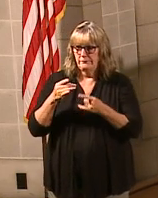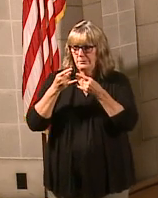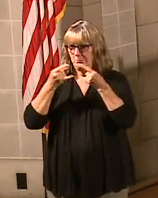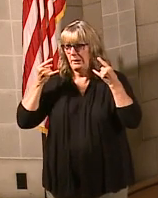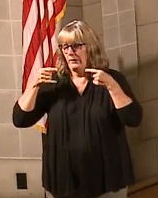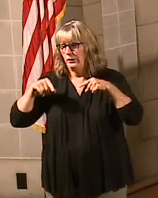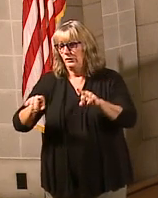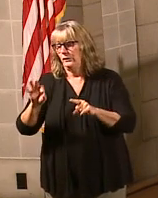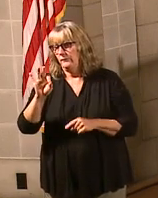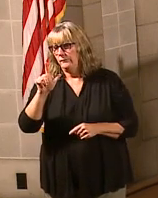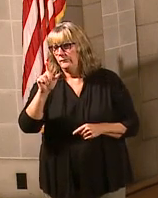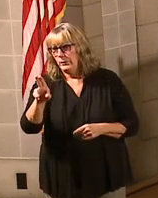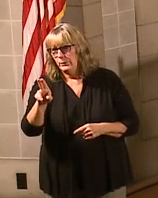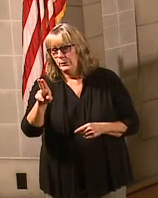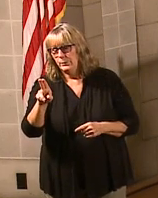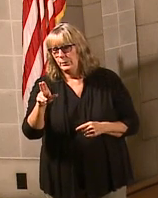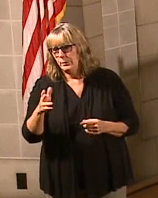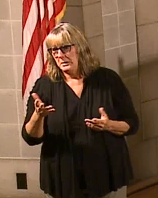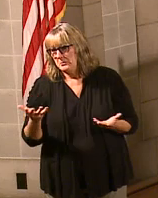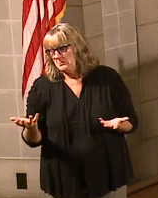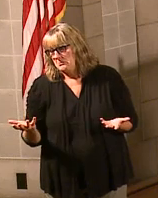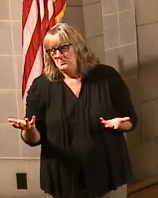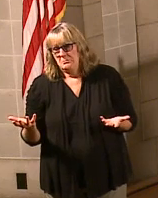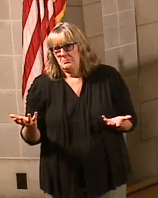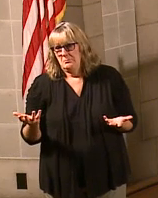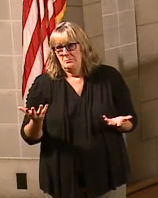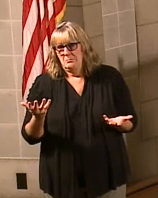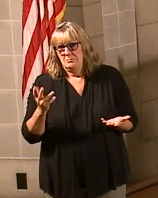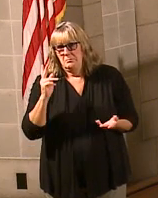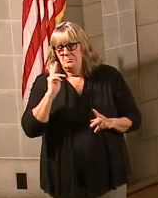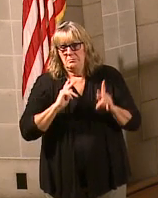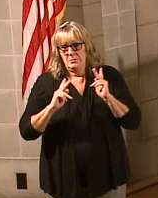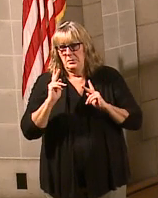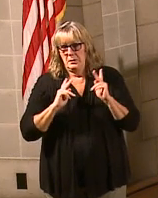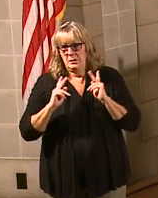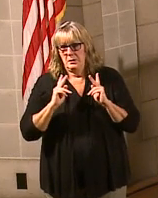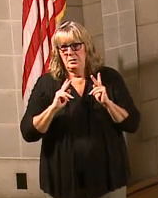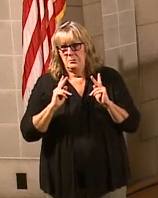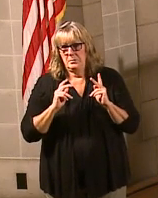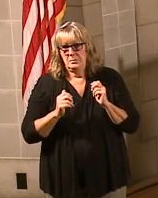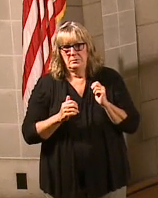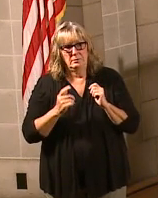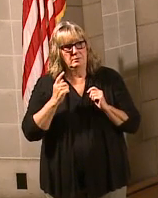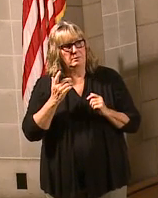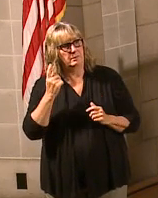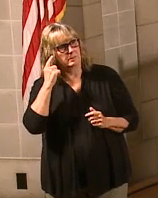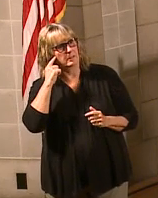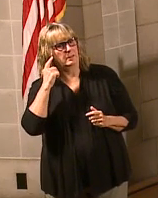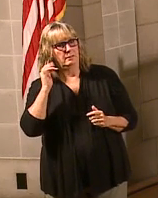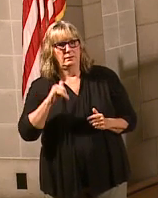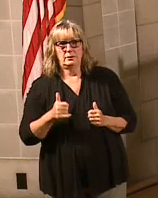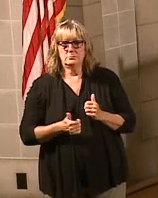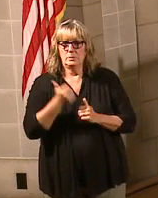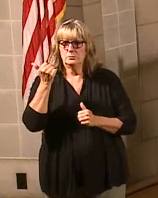WE HAVE OPERATED OUR KIDS FOR